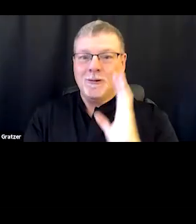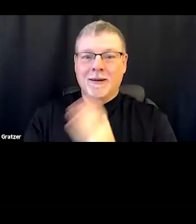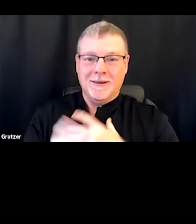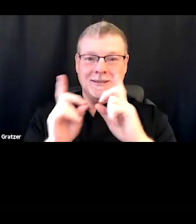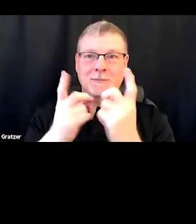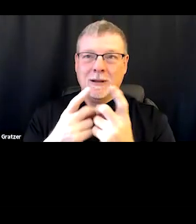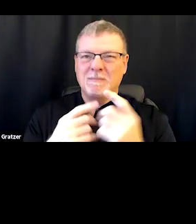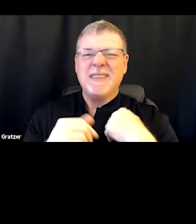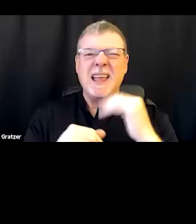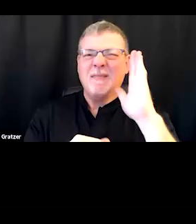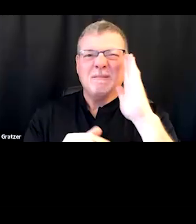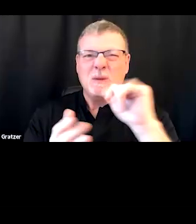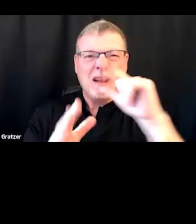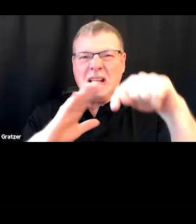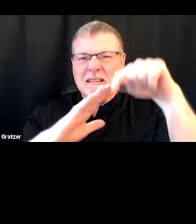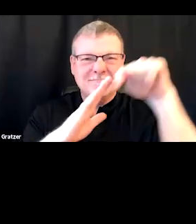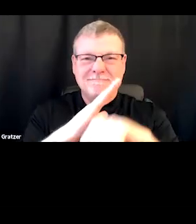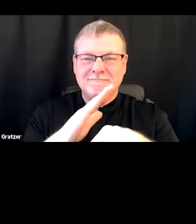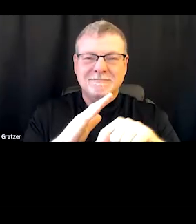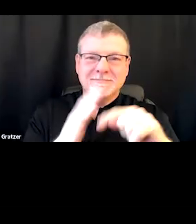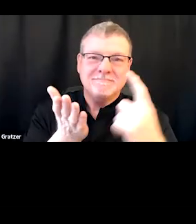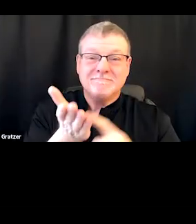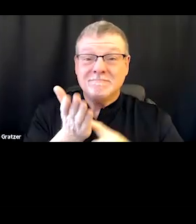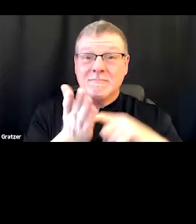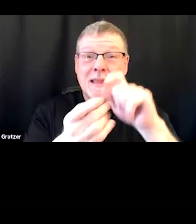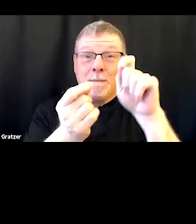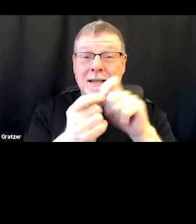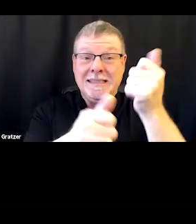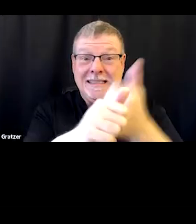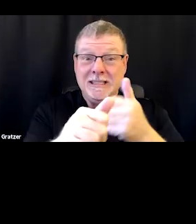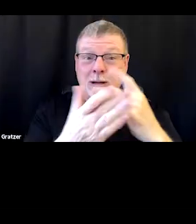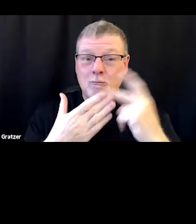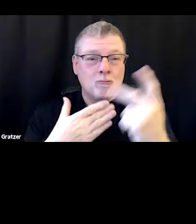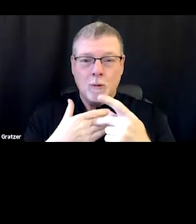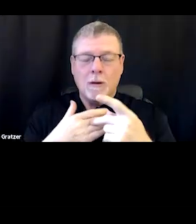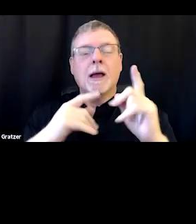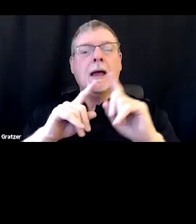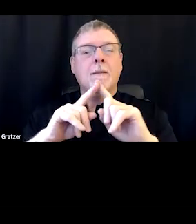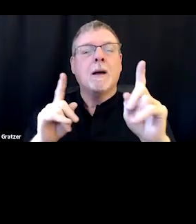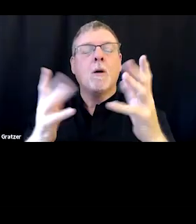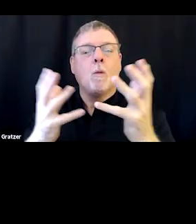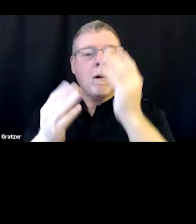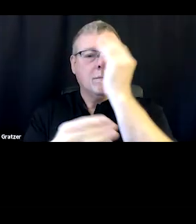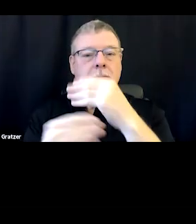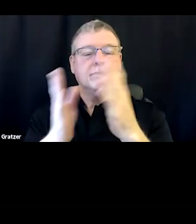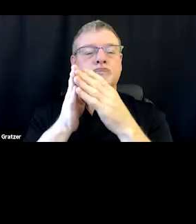I'm not gonna touch on kind of the specifics of each individual program, but I did wanna provide you all with an overview